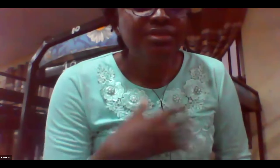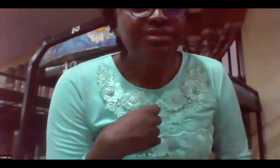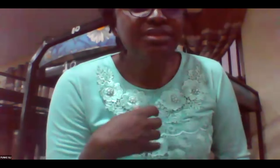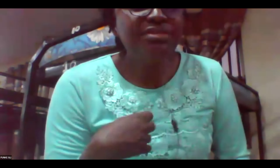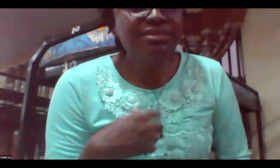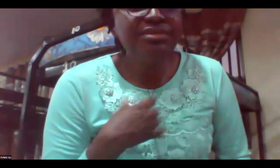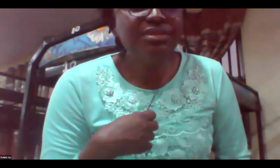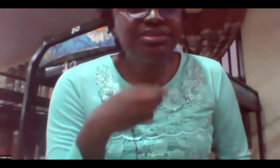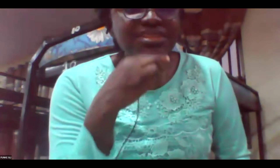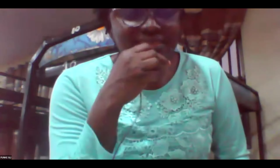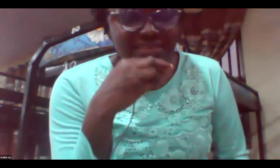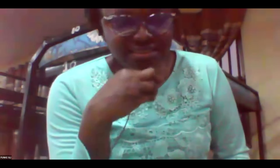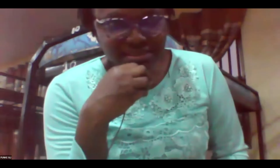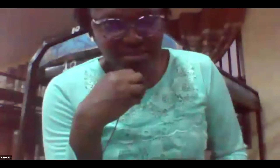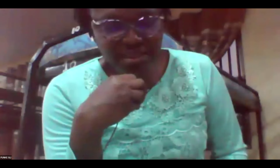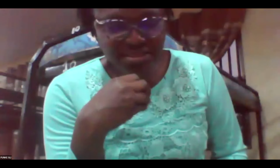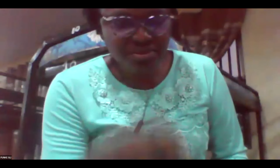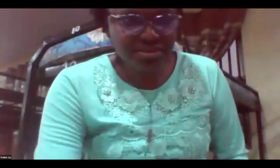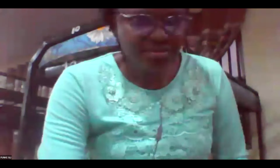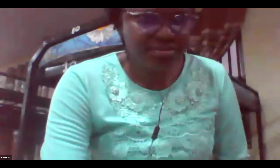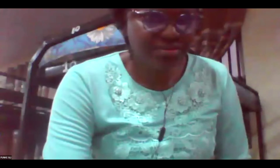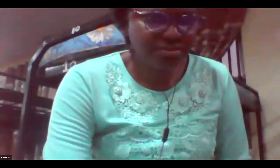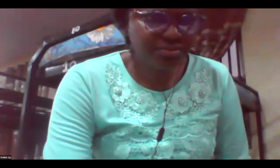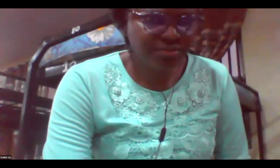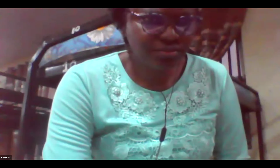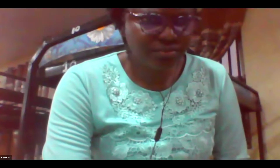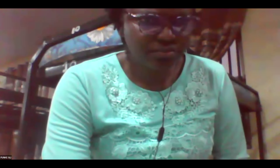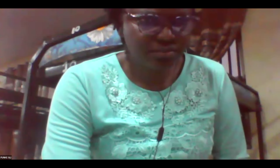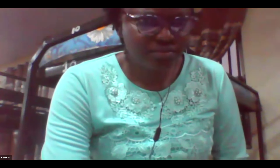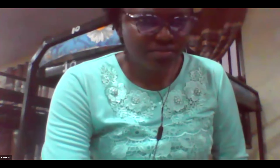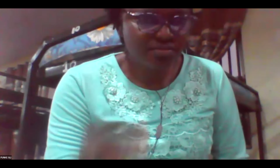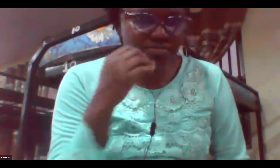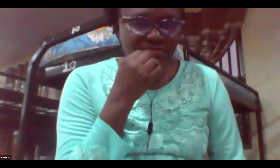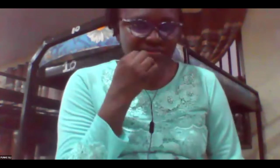Audio. Now I'm muted. Basirah Balogun: Yeah, I. More notifications on red.